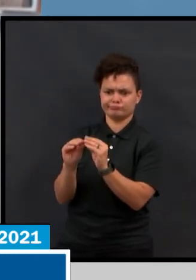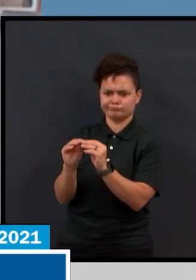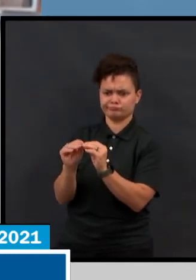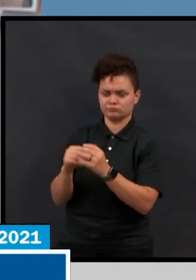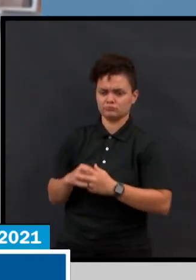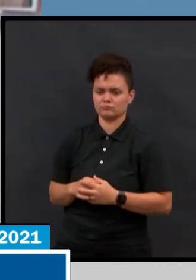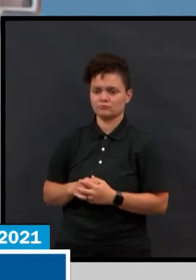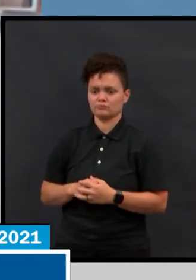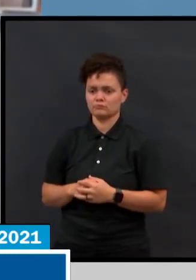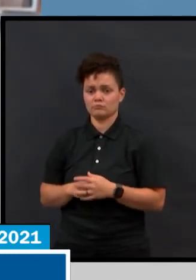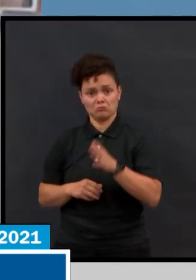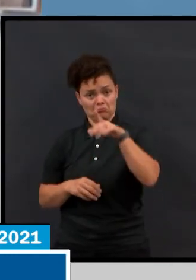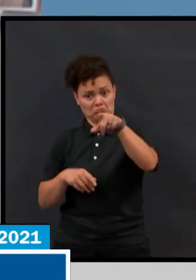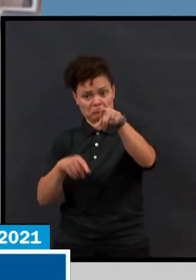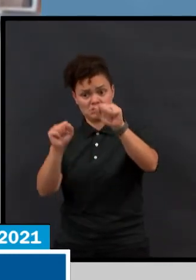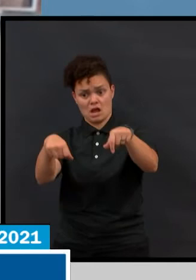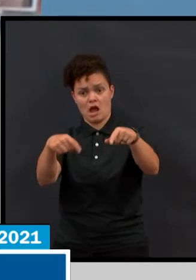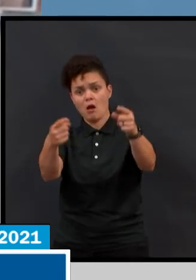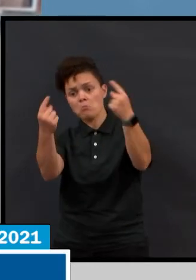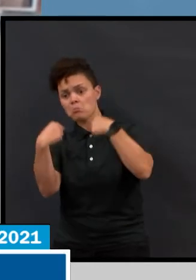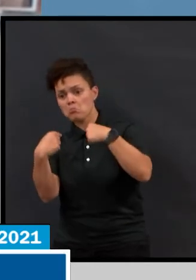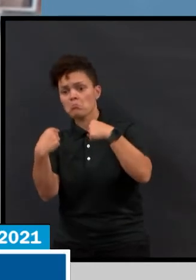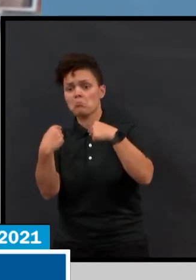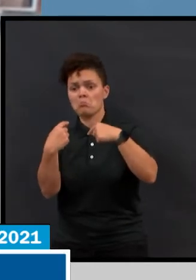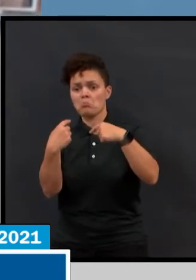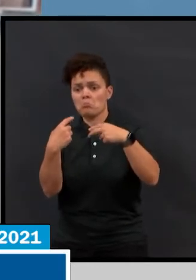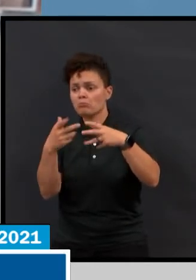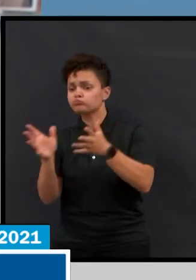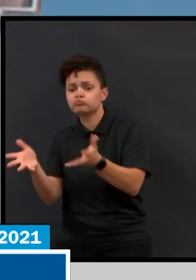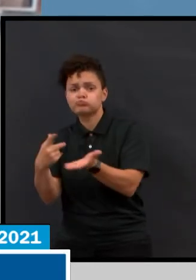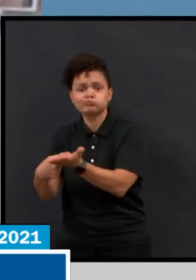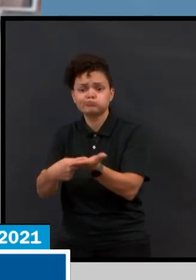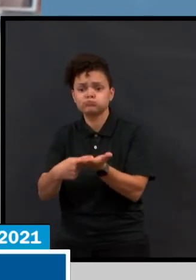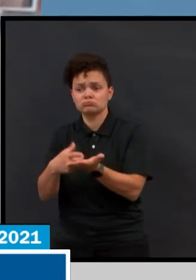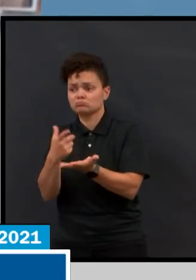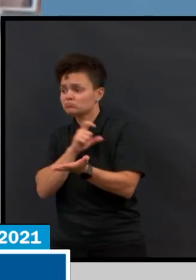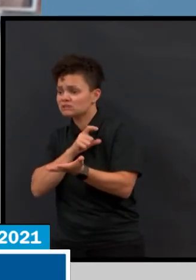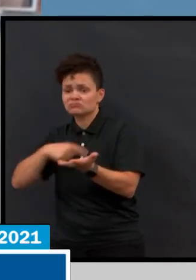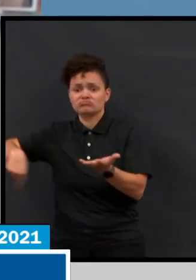my whole staff we will give you the details and statistics in all of the neighborhoods